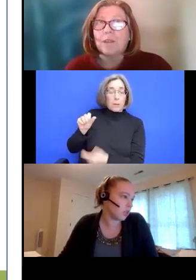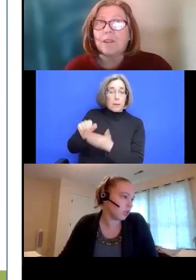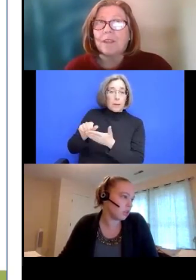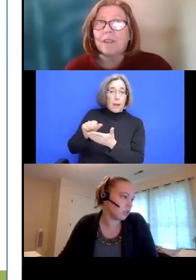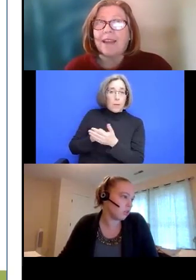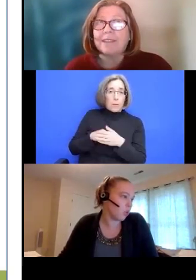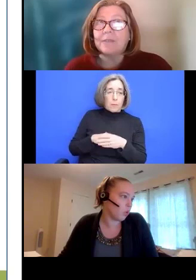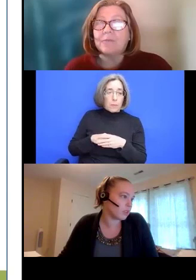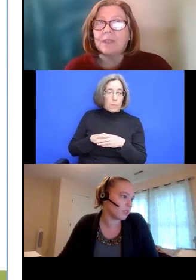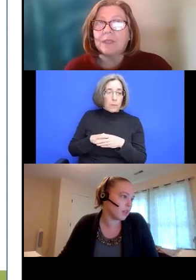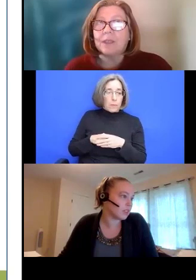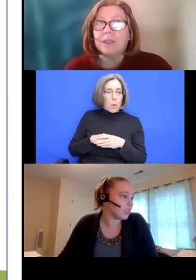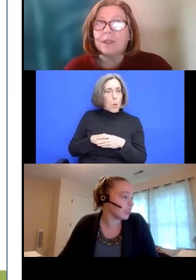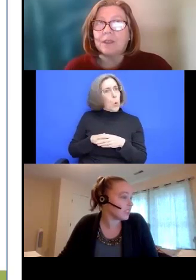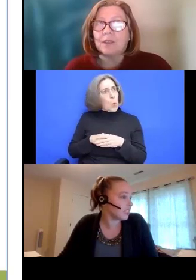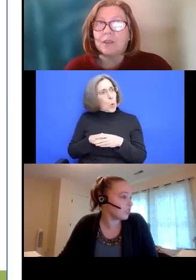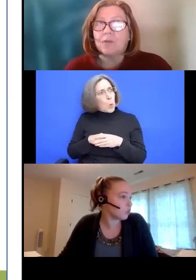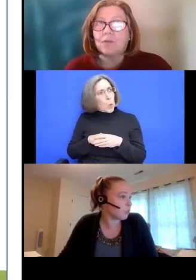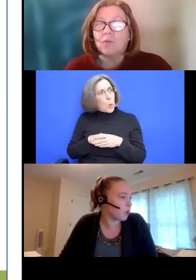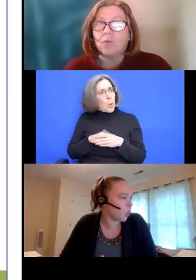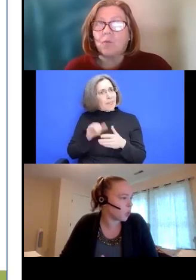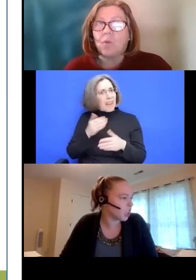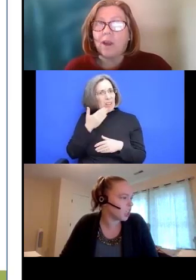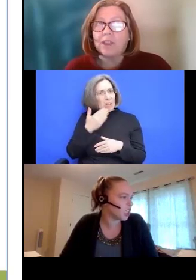Scarlett Gibb: That's a really good question. Jade Blevins: The role is not listed in reporter.